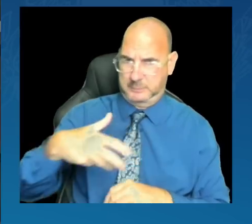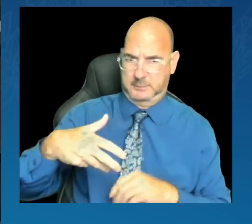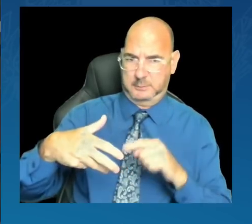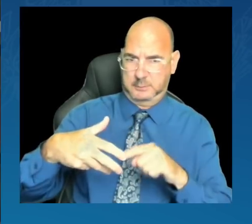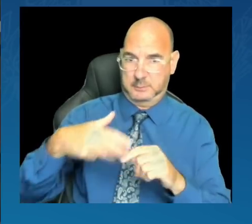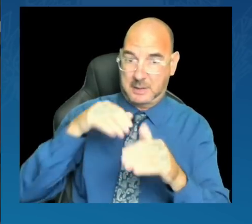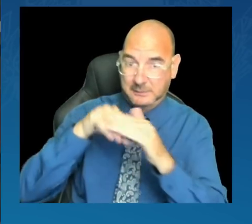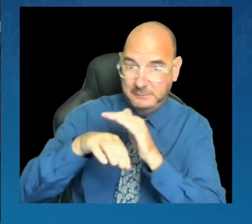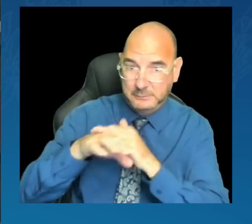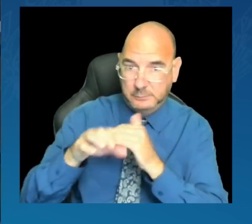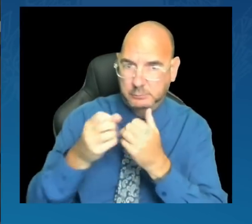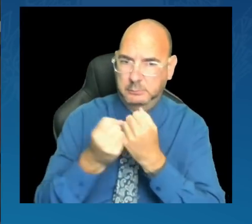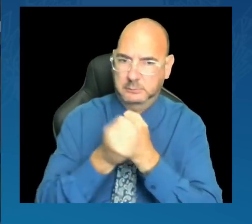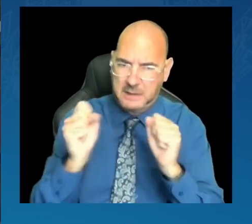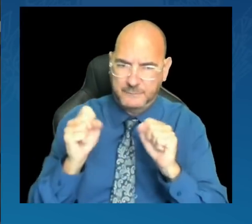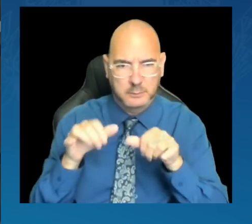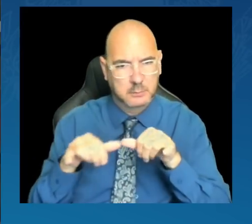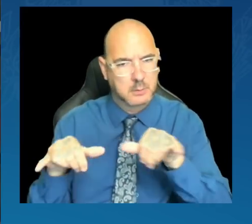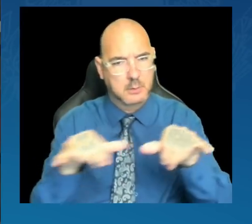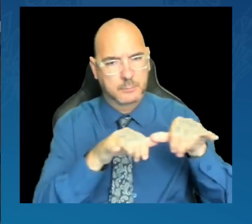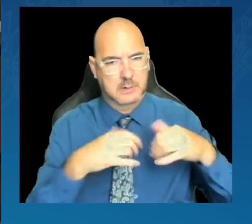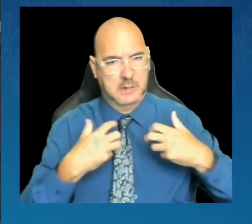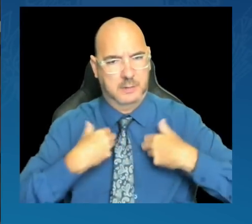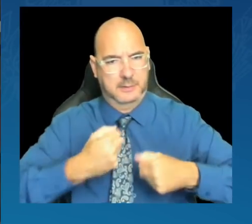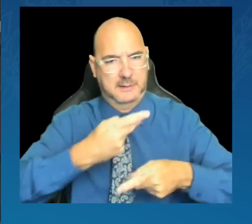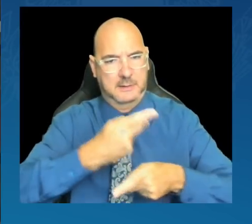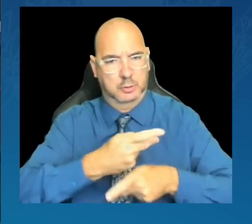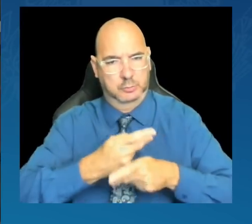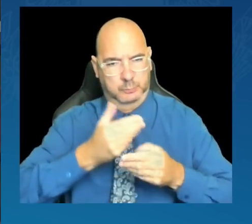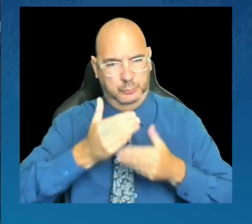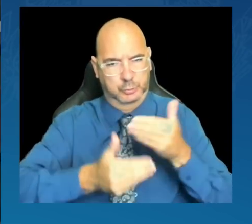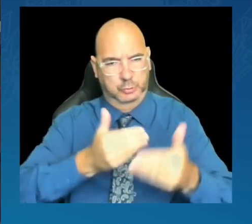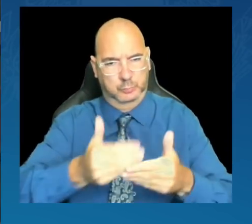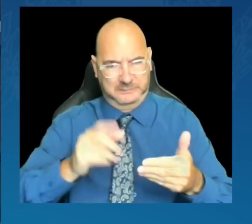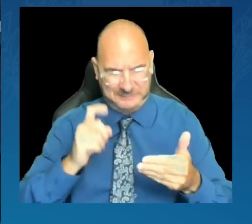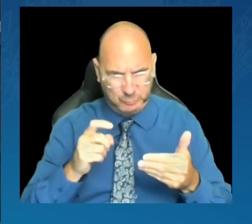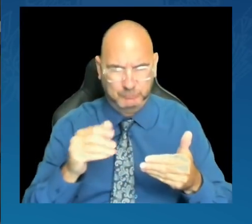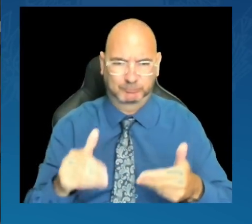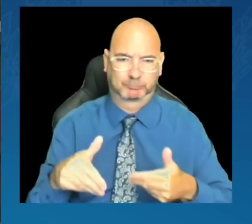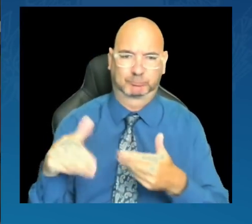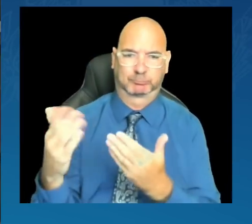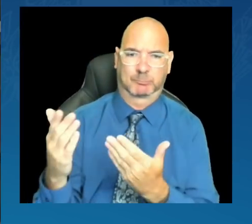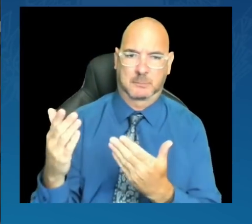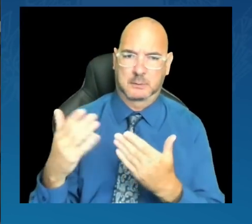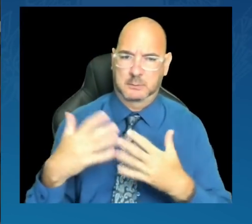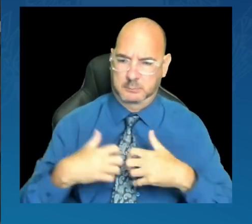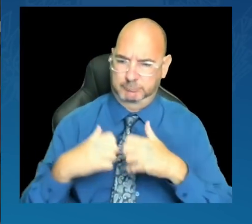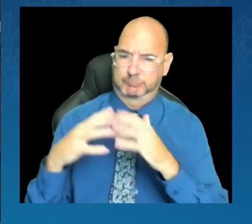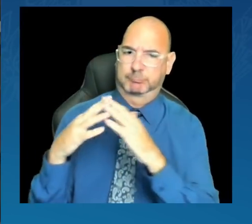we should be focused on advancing our state's health care infrastructure to help women get the care they need,